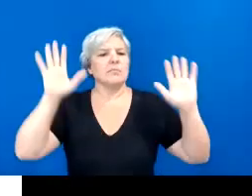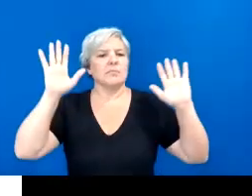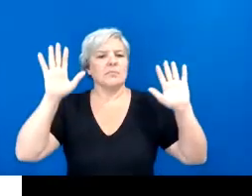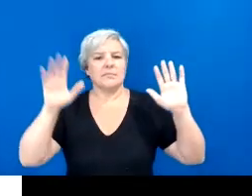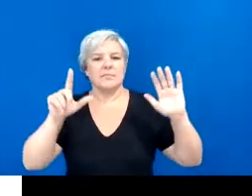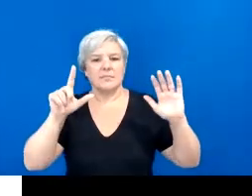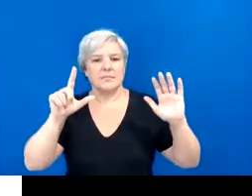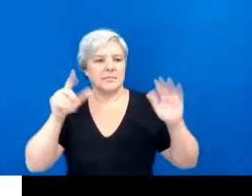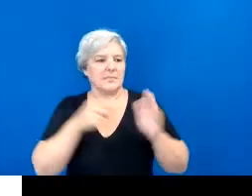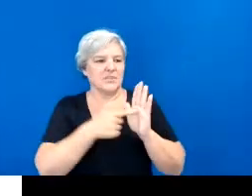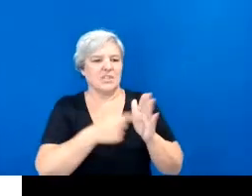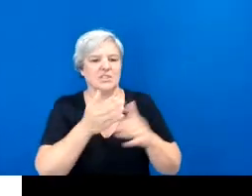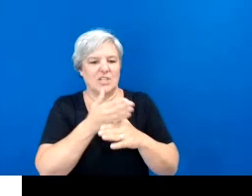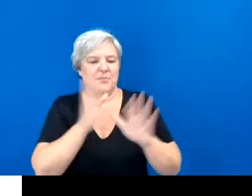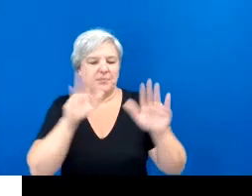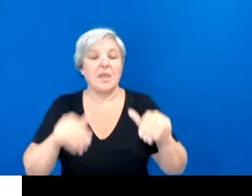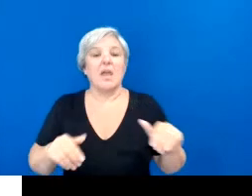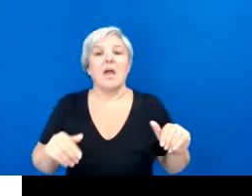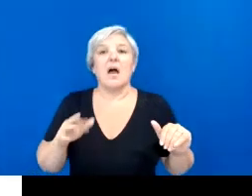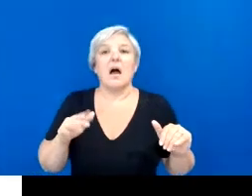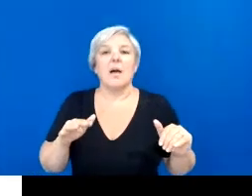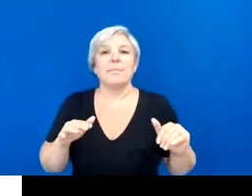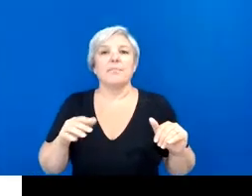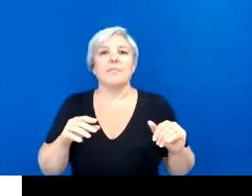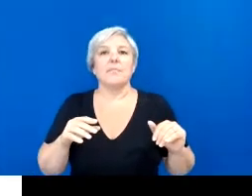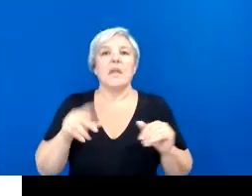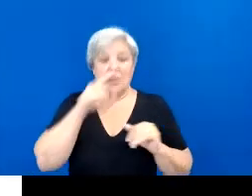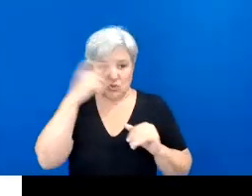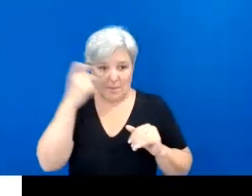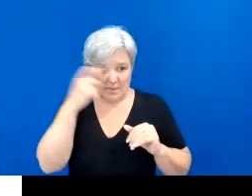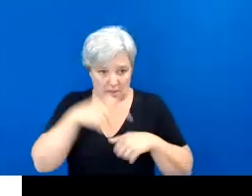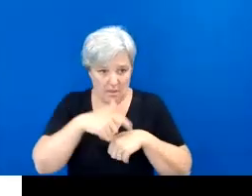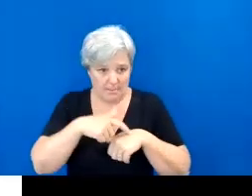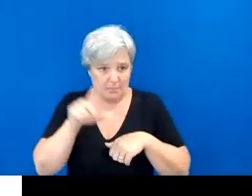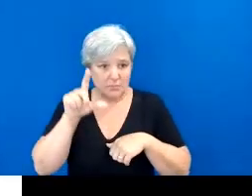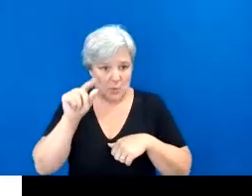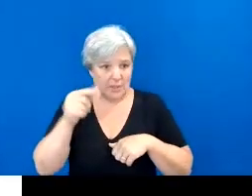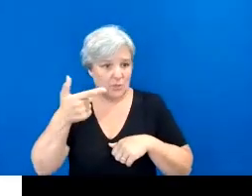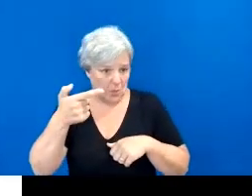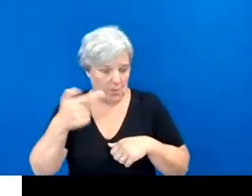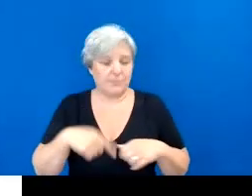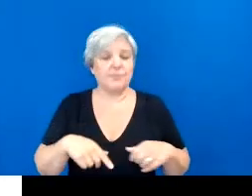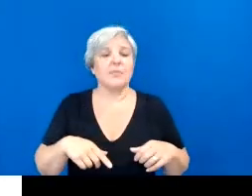Yeah. Share the link. And the group, in the summer of 2021, a group of California community colleges